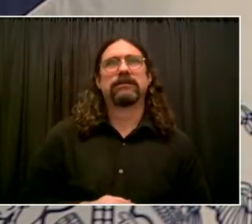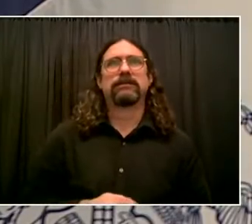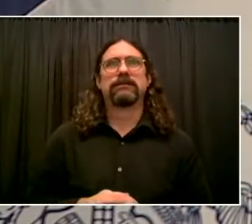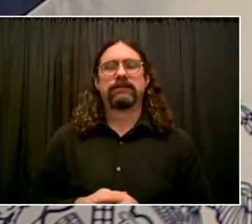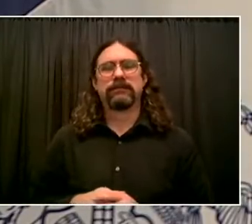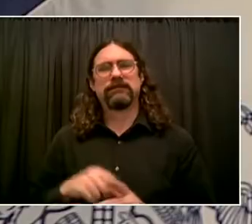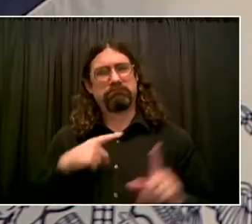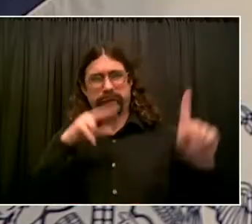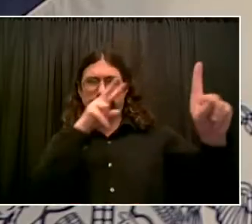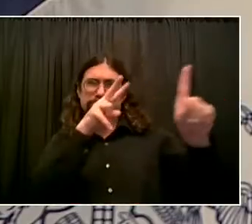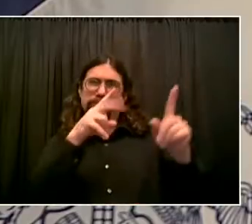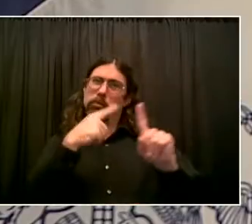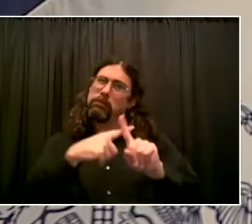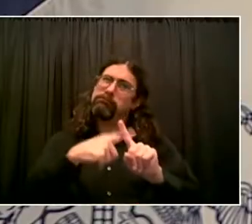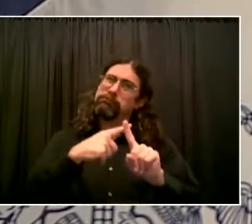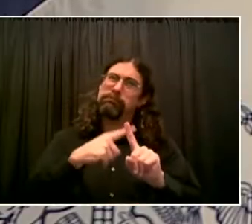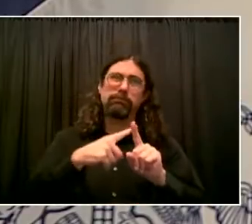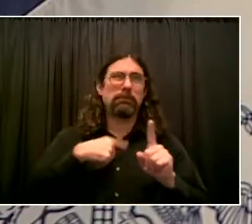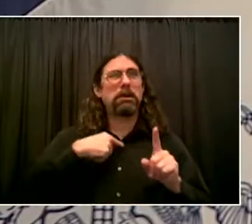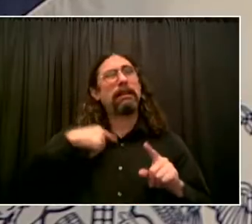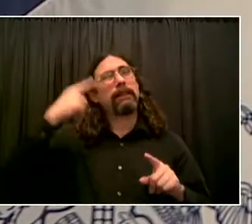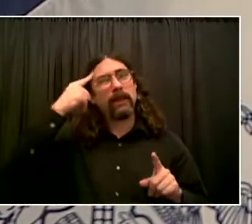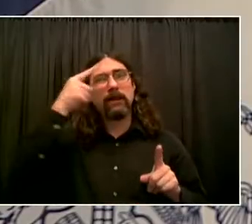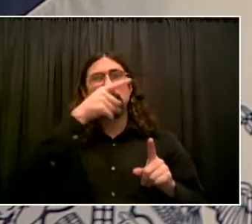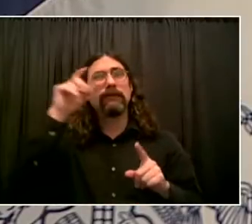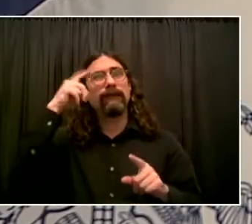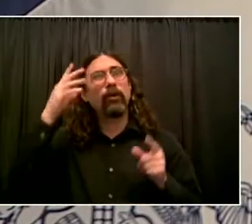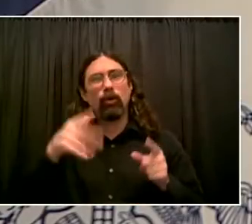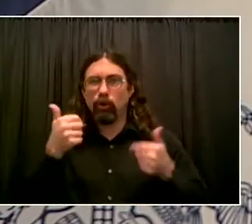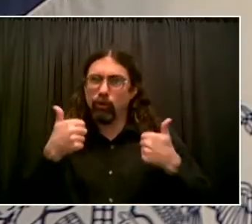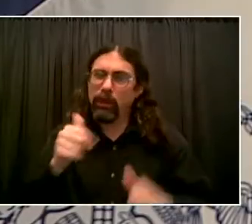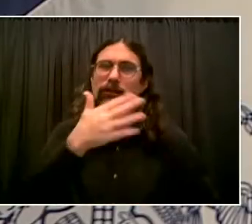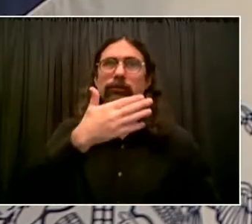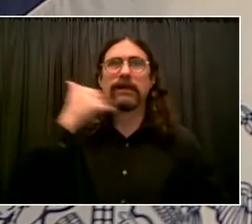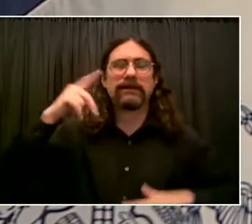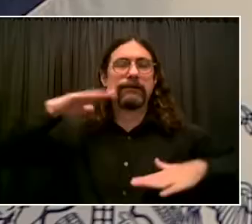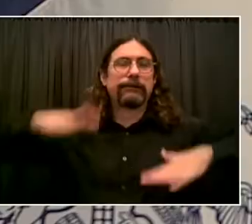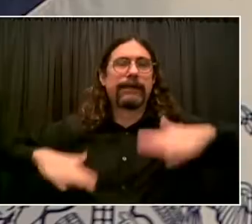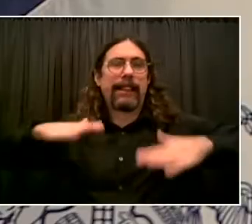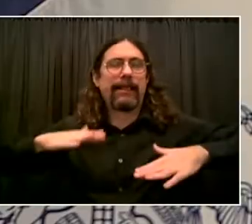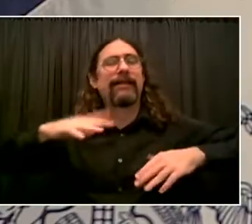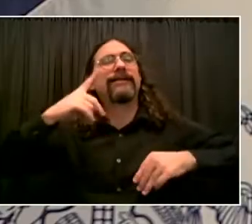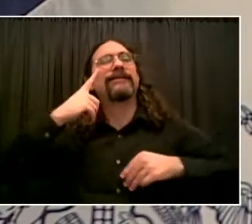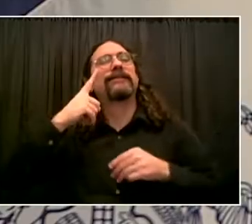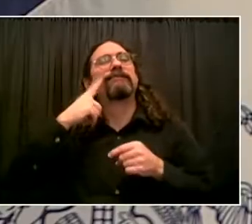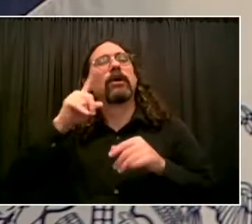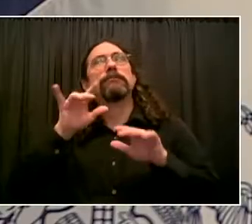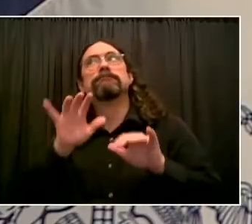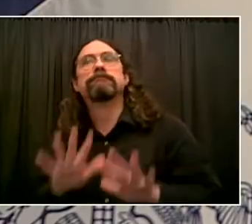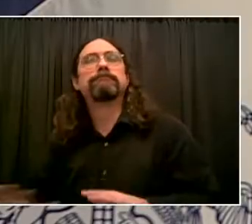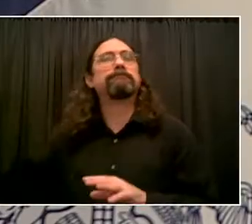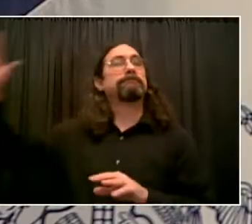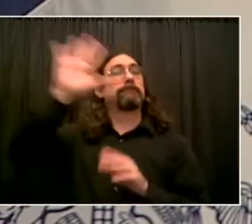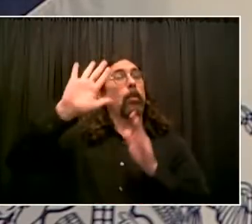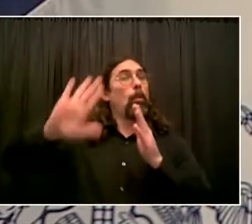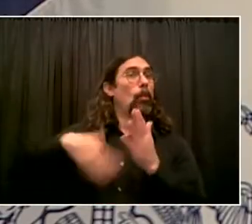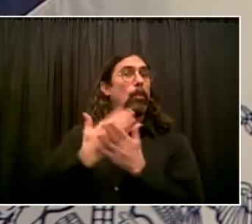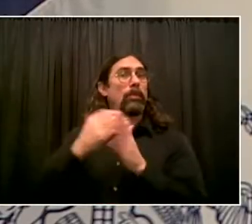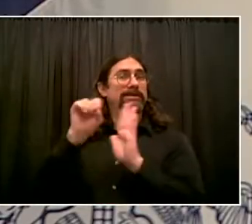TI HI ENKVYERONE IS TRYING TO